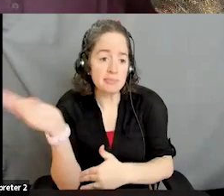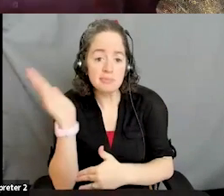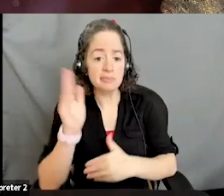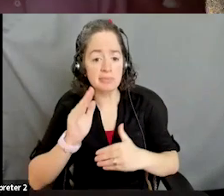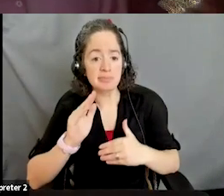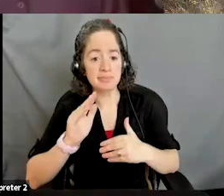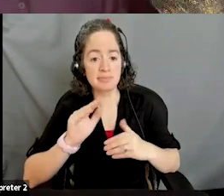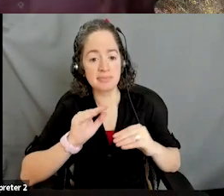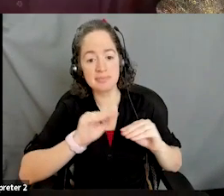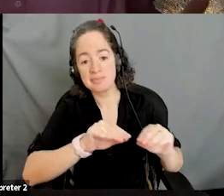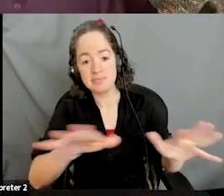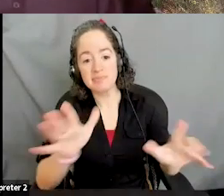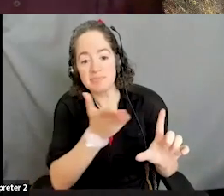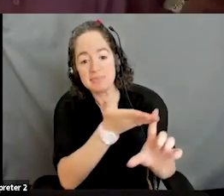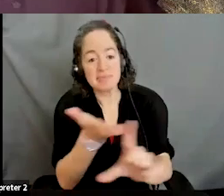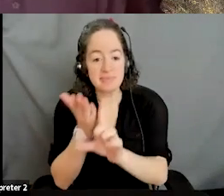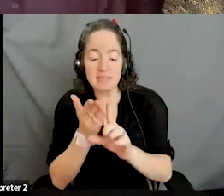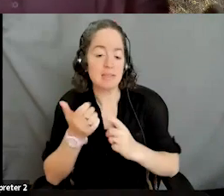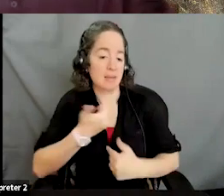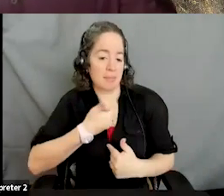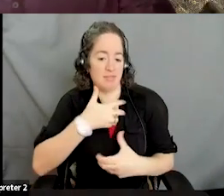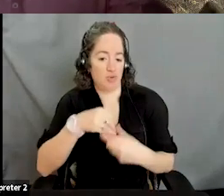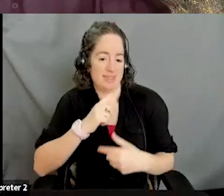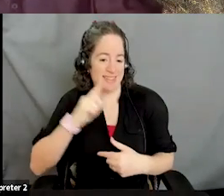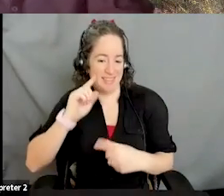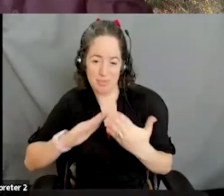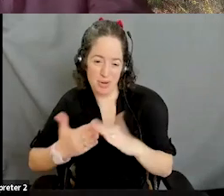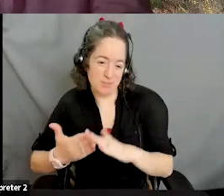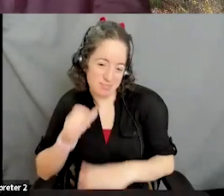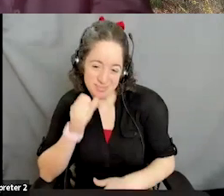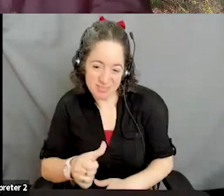I am not a part of the deaf community. I'm not a part of the visually impaired community